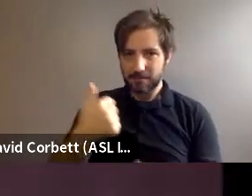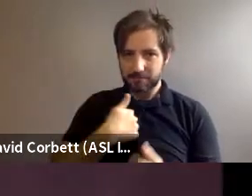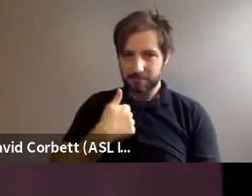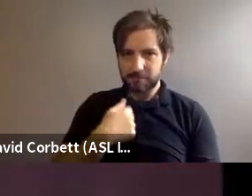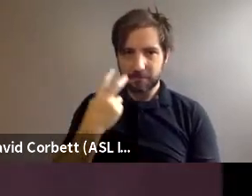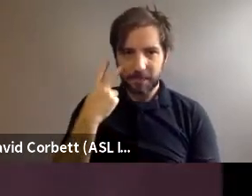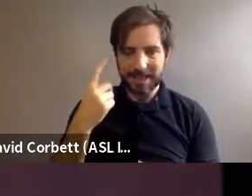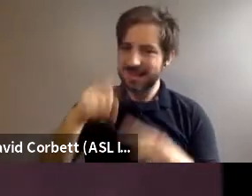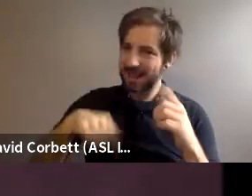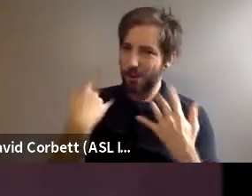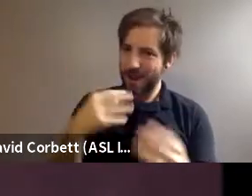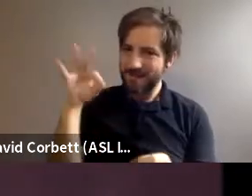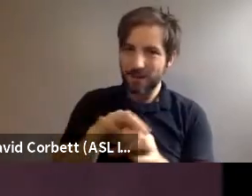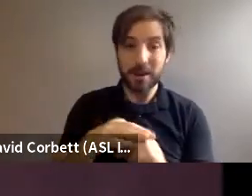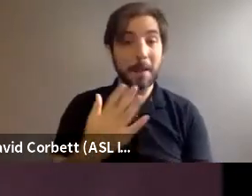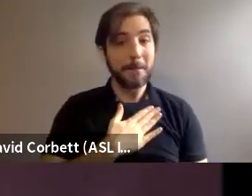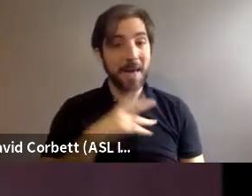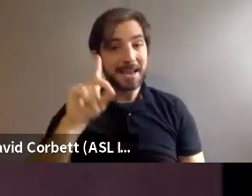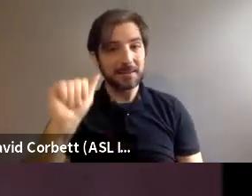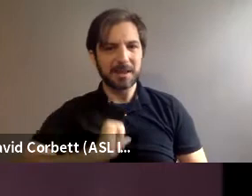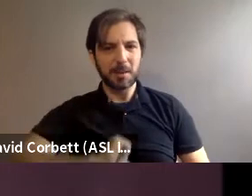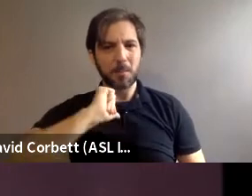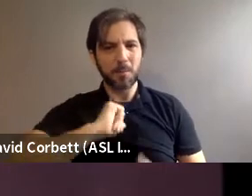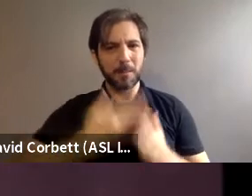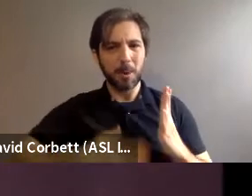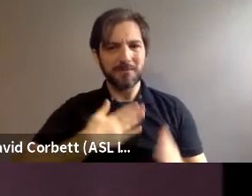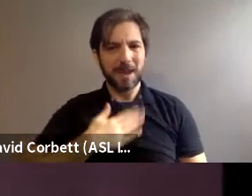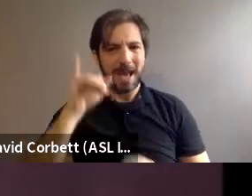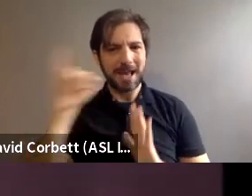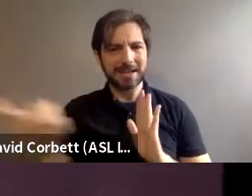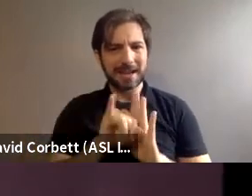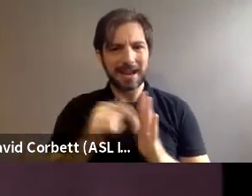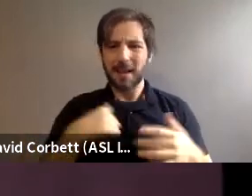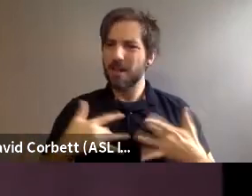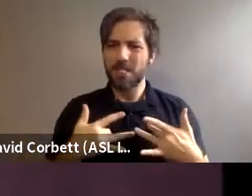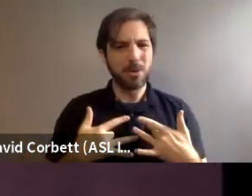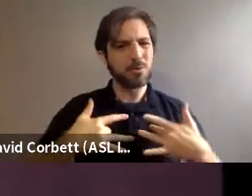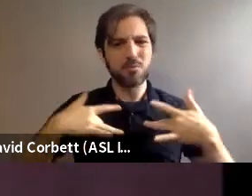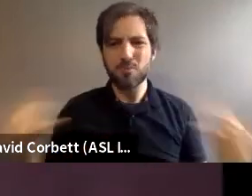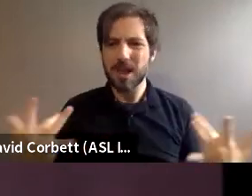My disability is a proud part of my identity and I am thrilled and committed to exercising